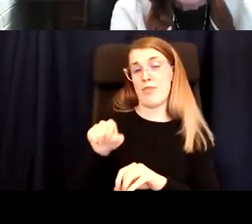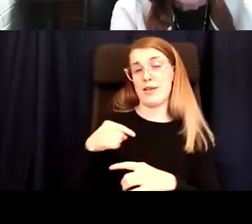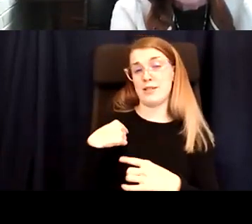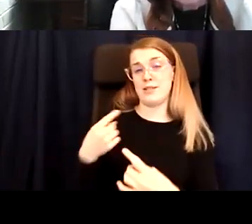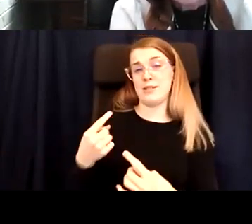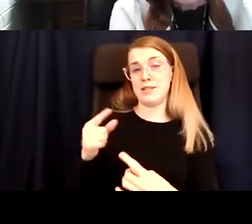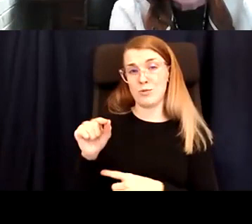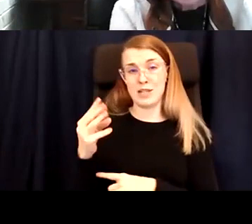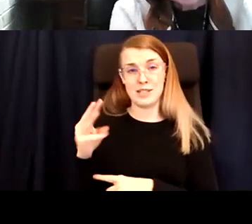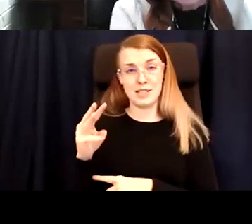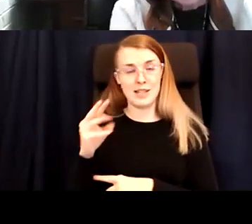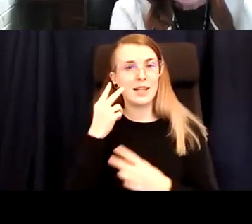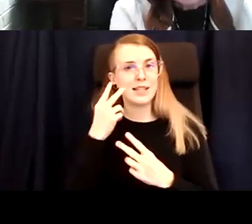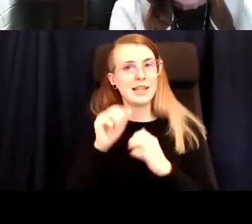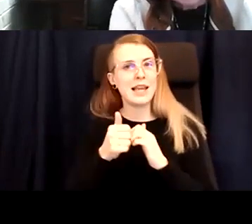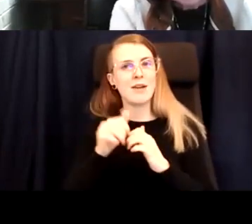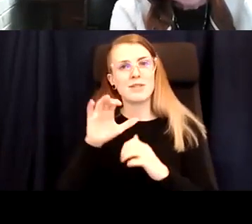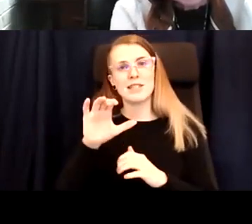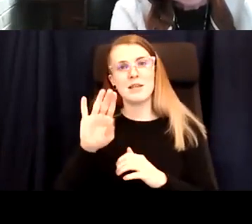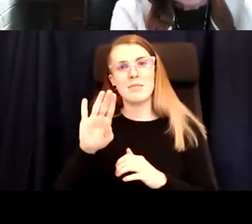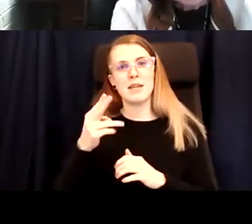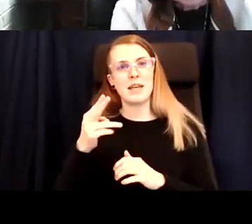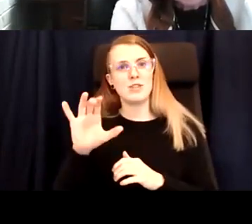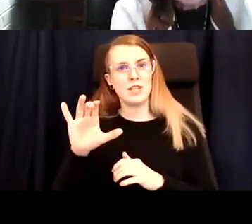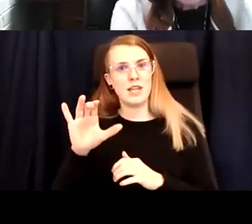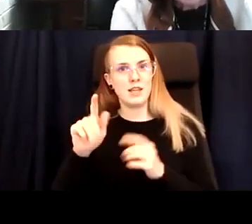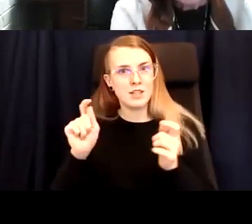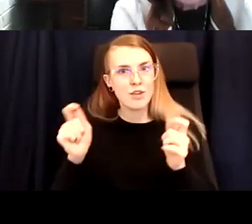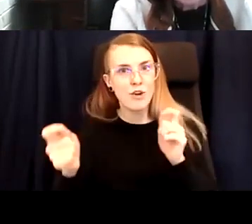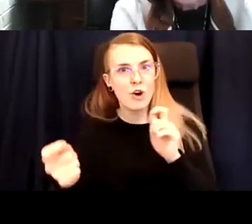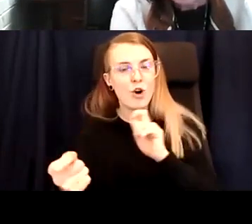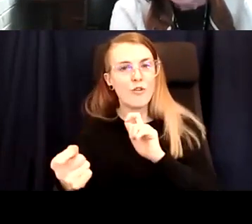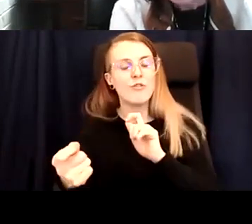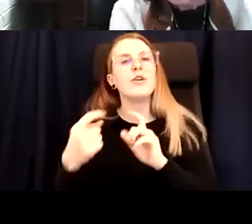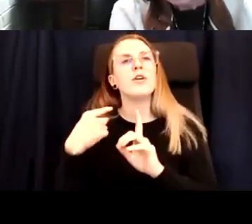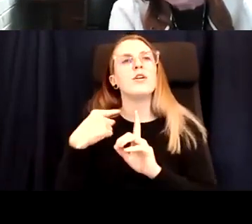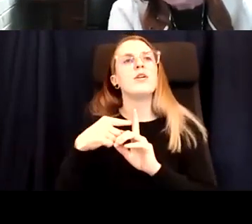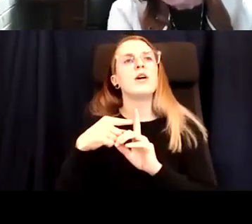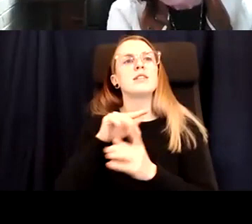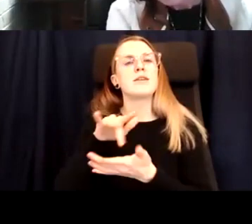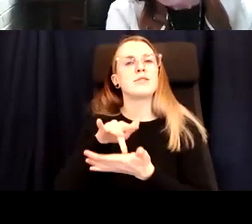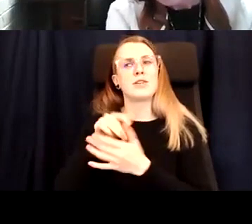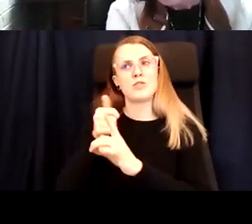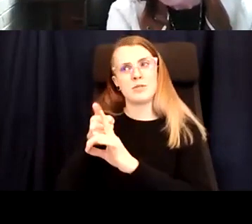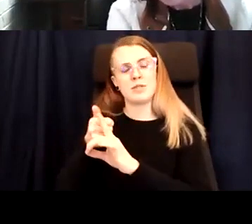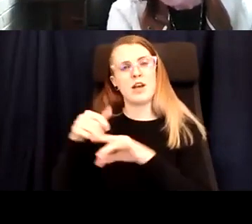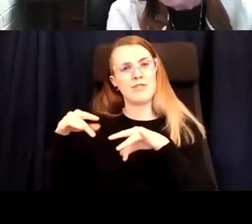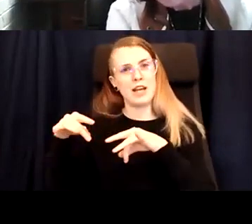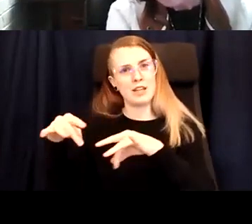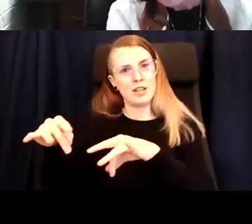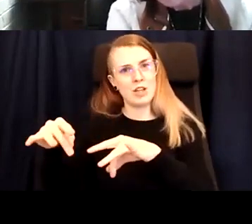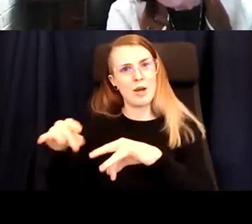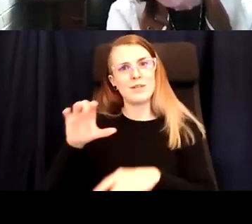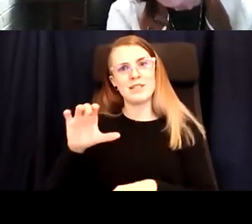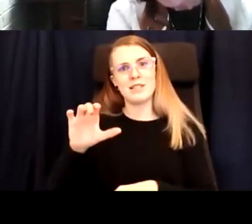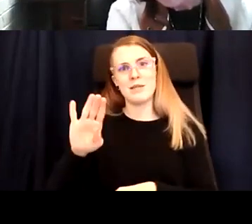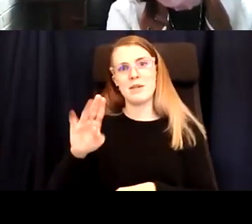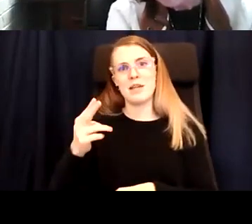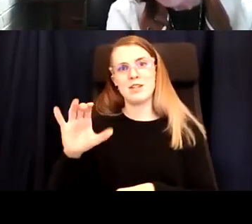how CCBHC has evolved and then also how centers have started to adopt the CCBHC model earlier